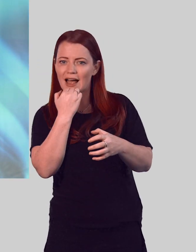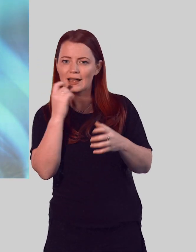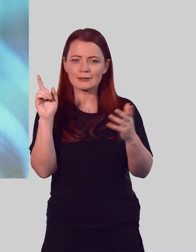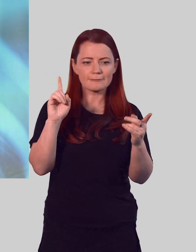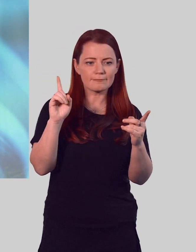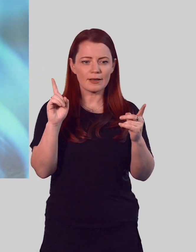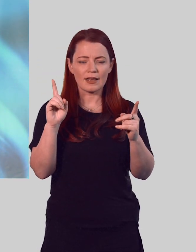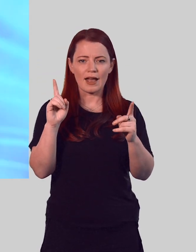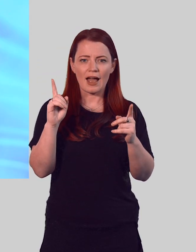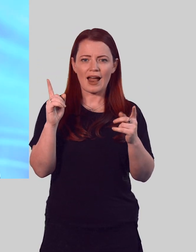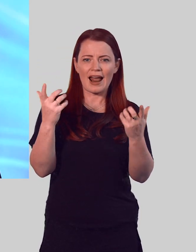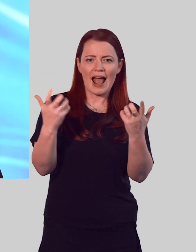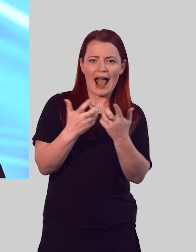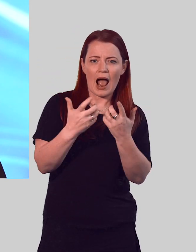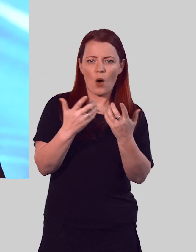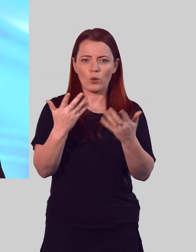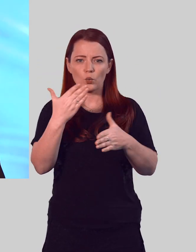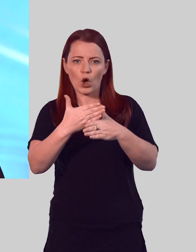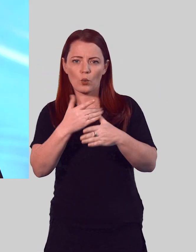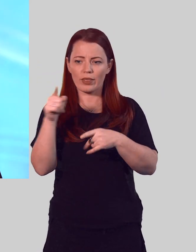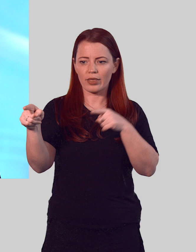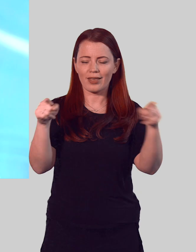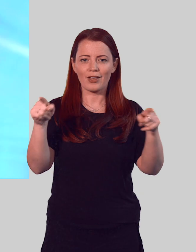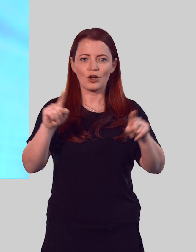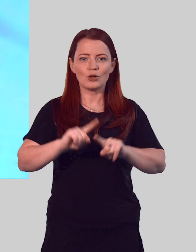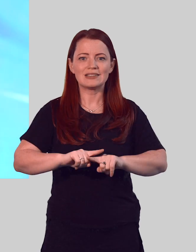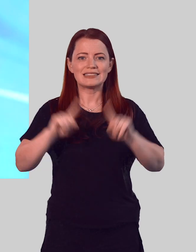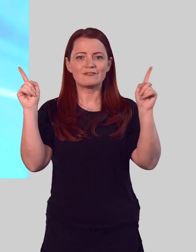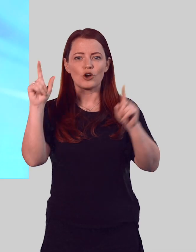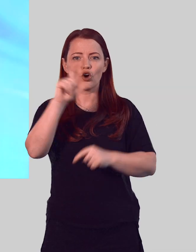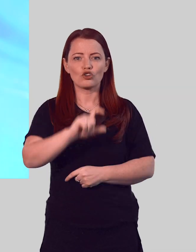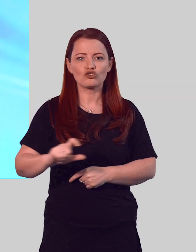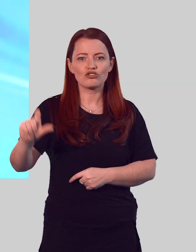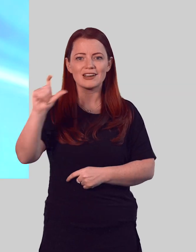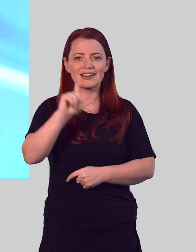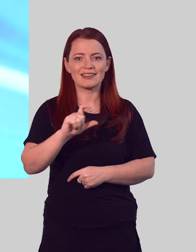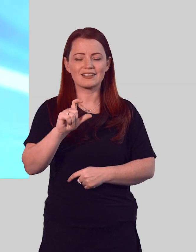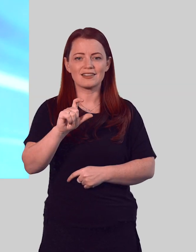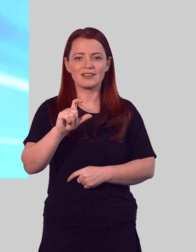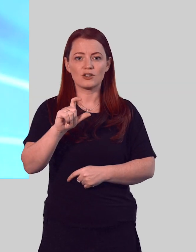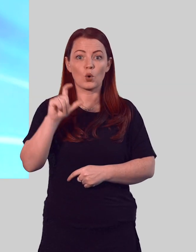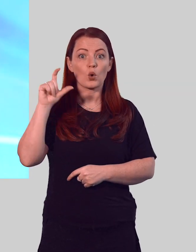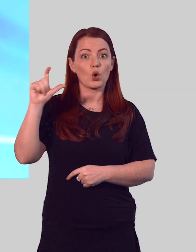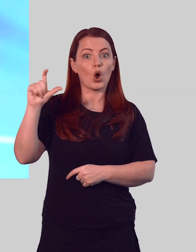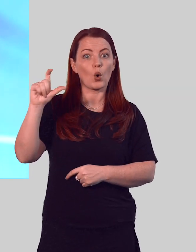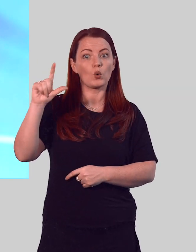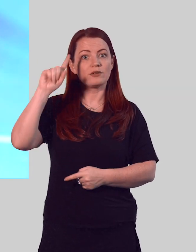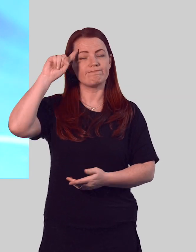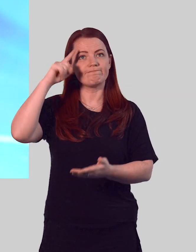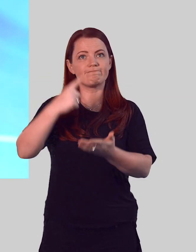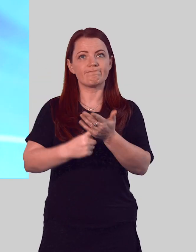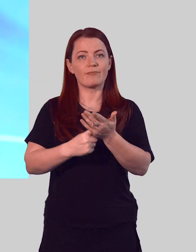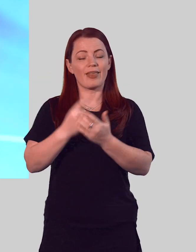two countries. Thus Coney chose the idea of delegations meeting at a hotel as the concept for this piece.